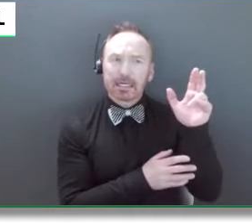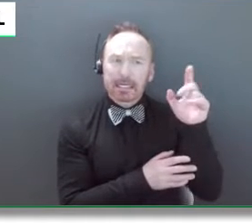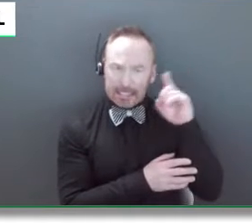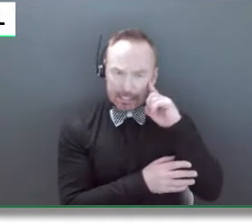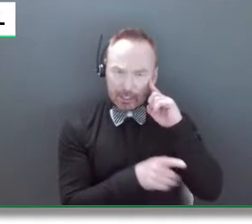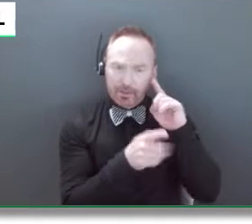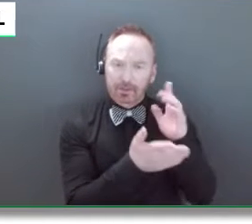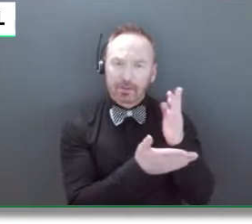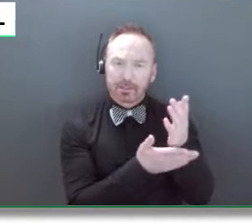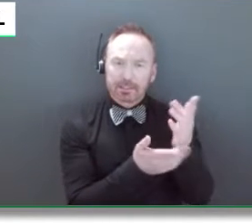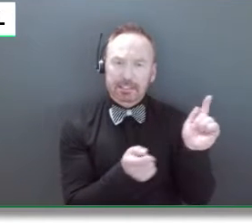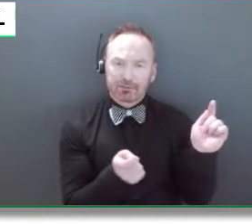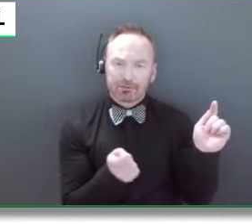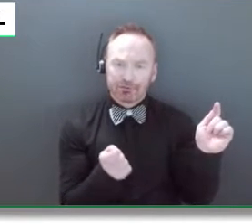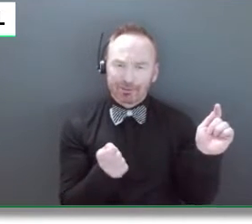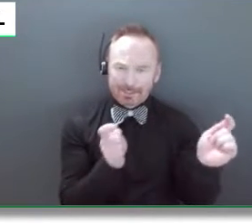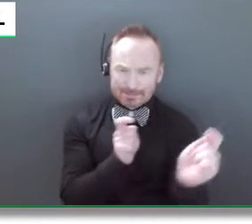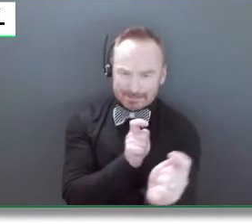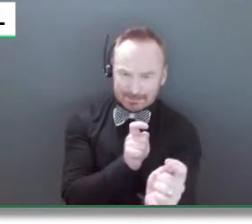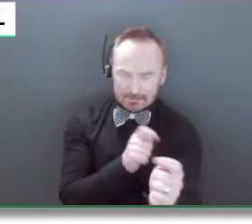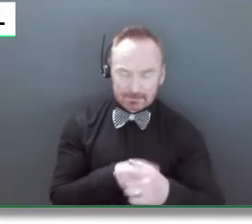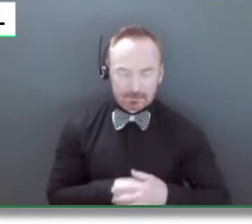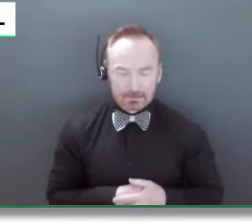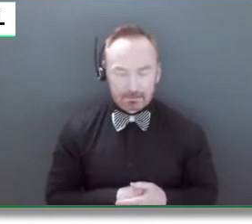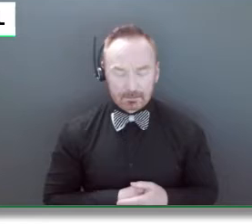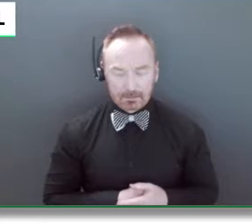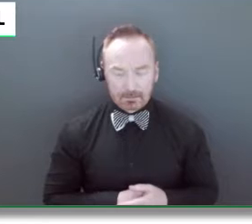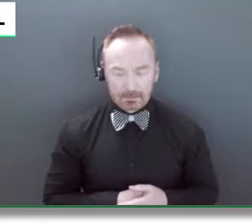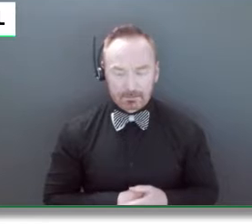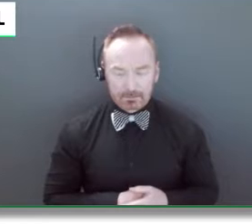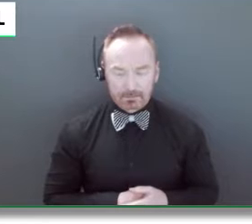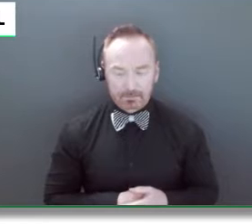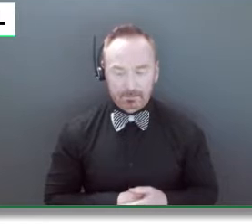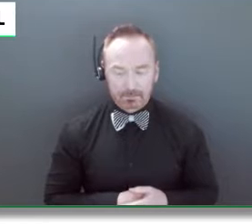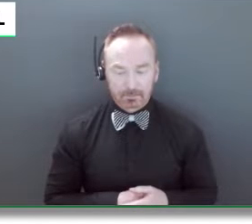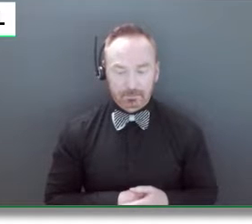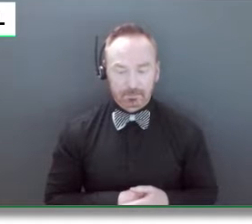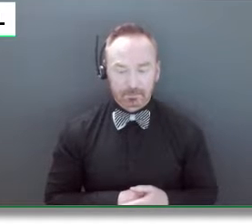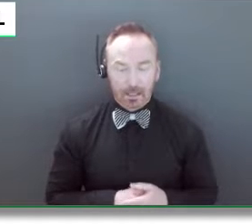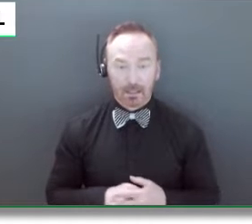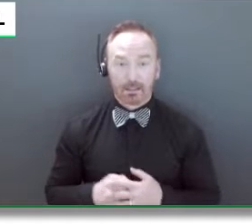uh where you know there's a building where you can you know borrow